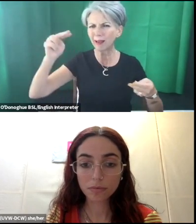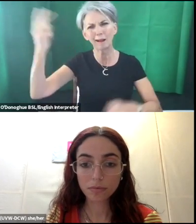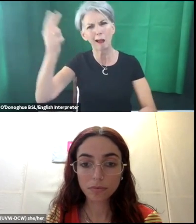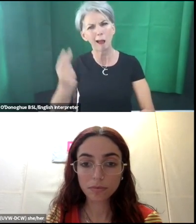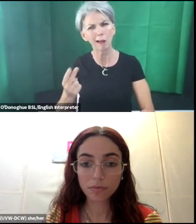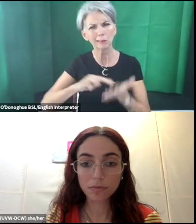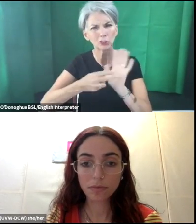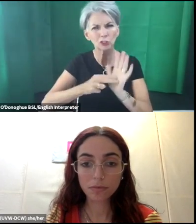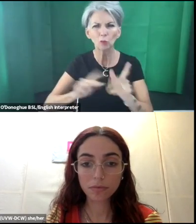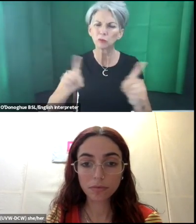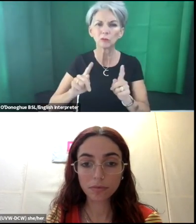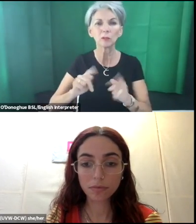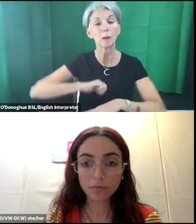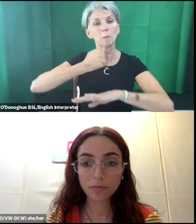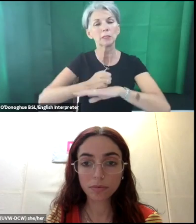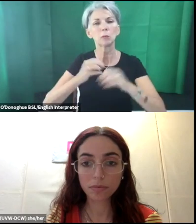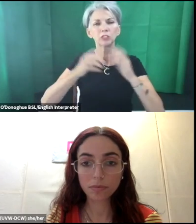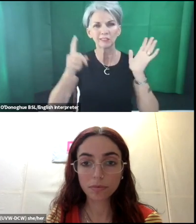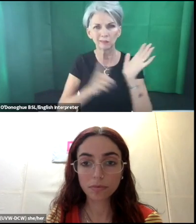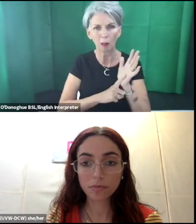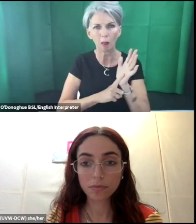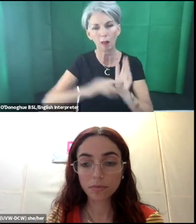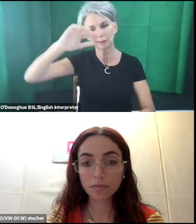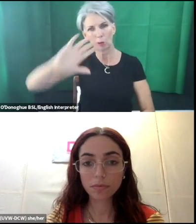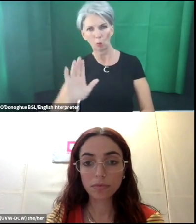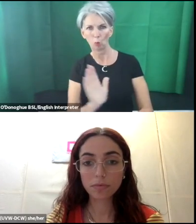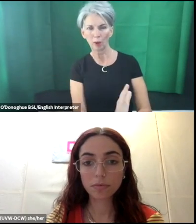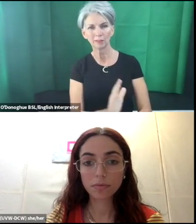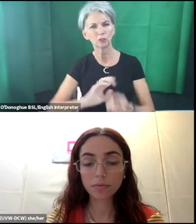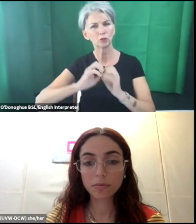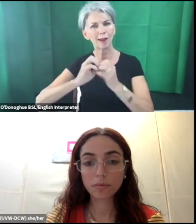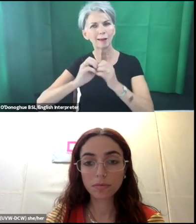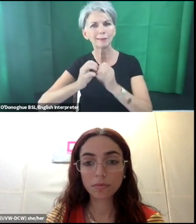primarily Bristol and South West-based creative agency and we work with young